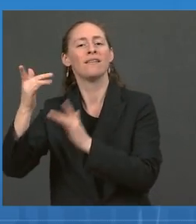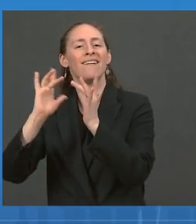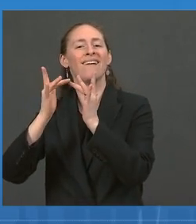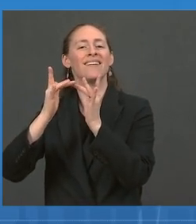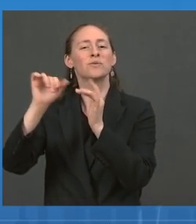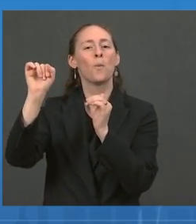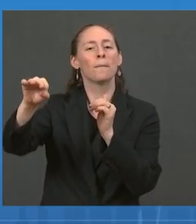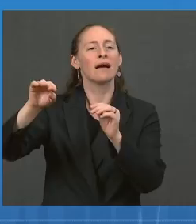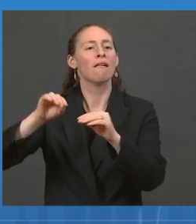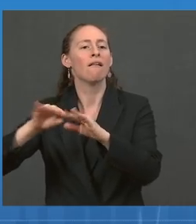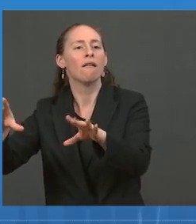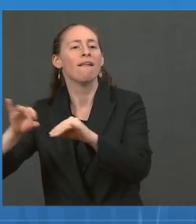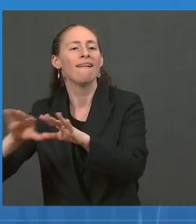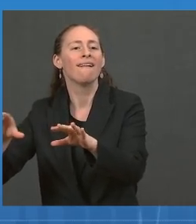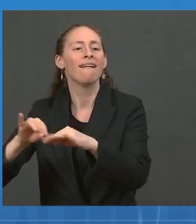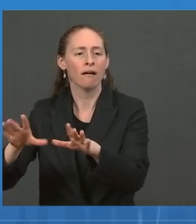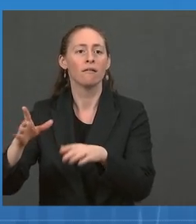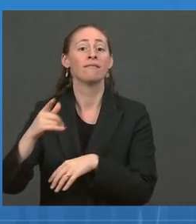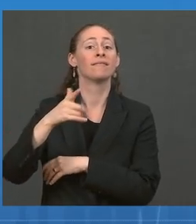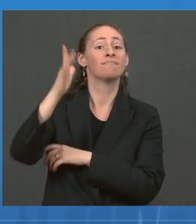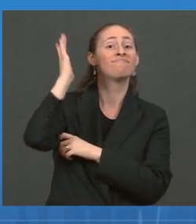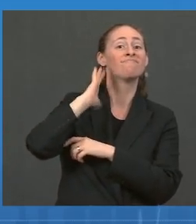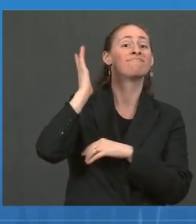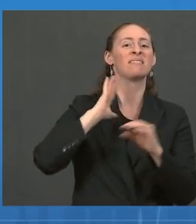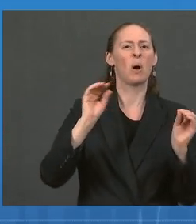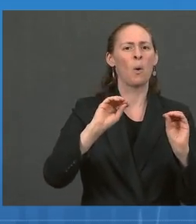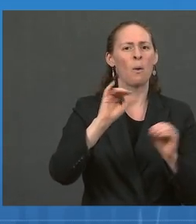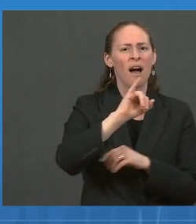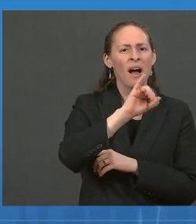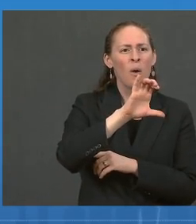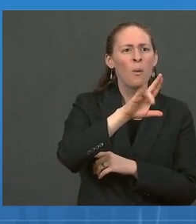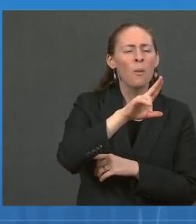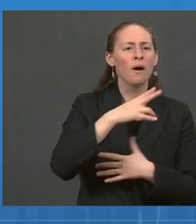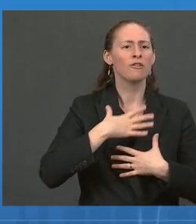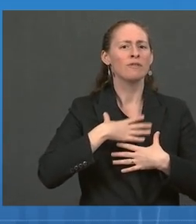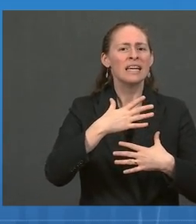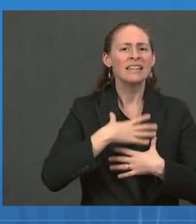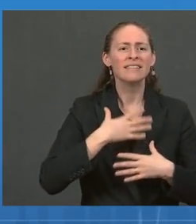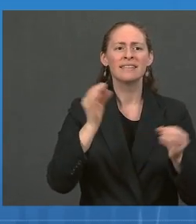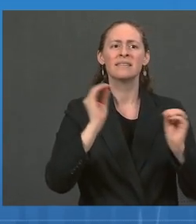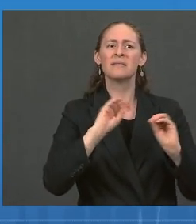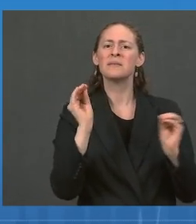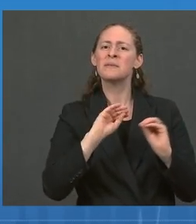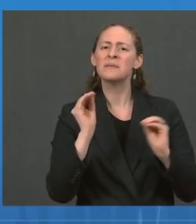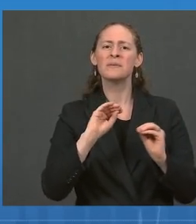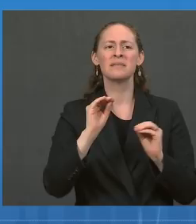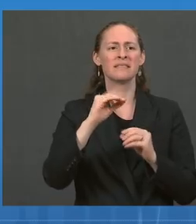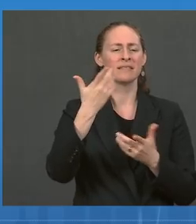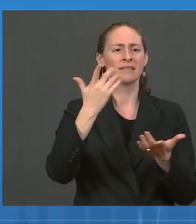critical care, mechanical ventilation, ECMO. They didn't have any microbials -- we do; we have antivirals.